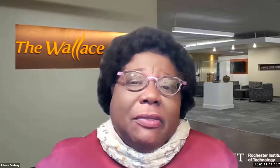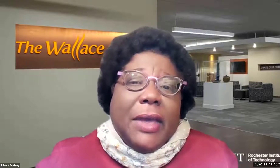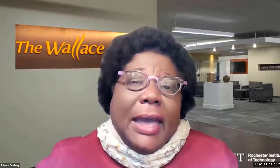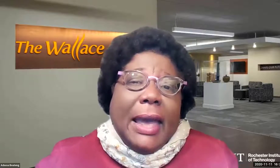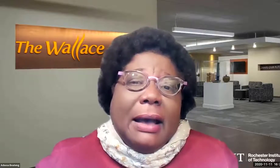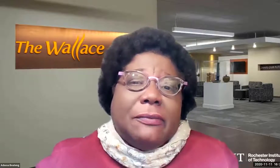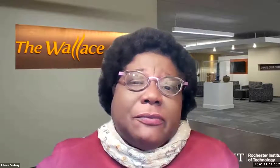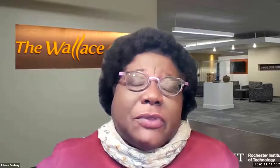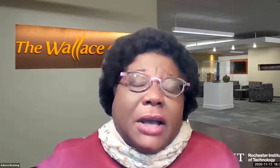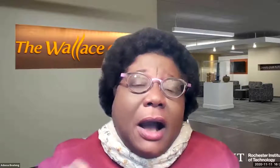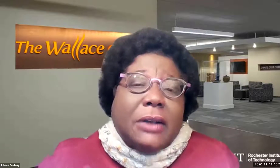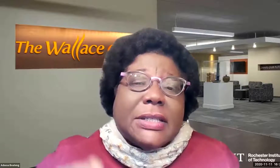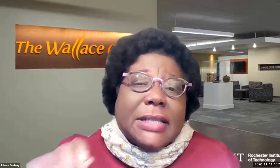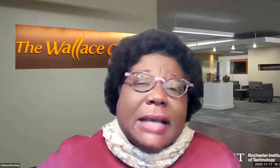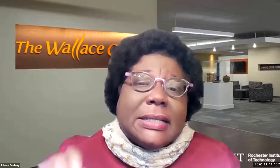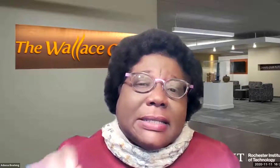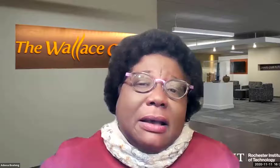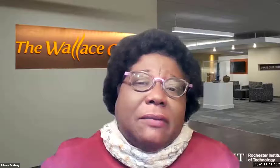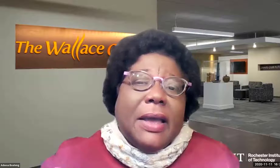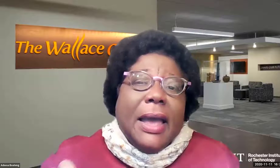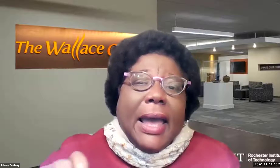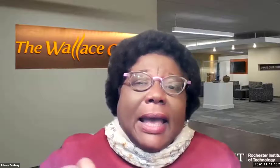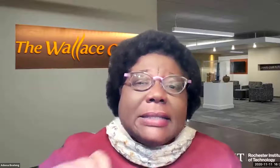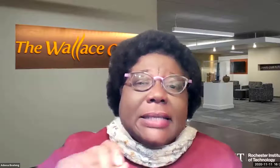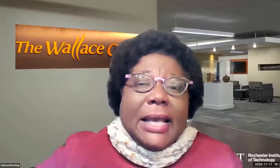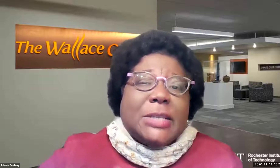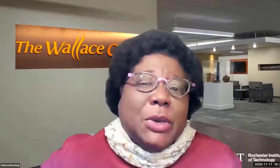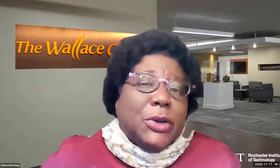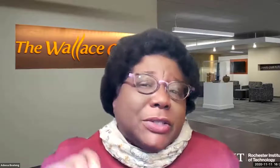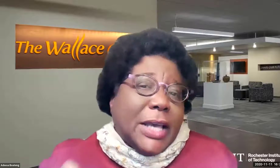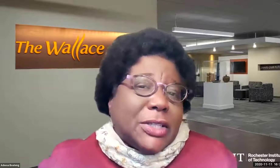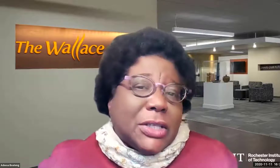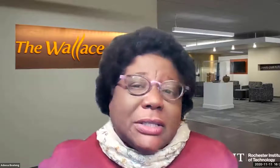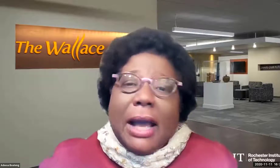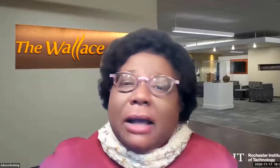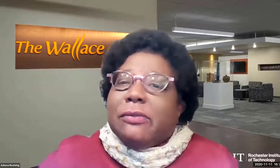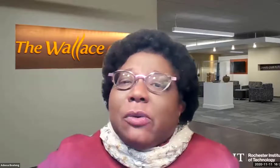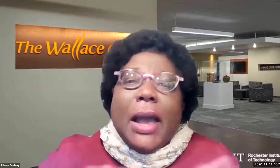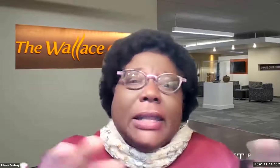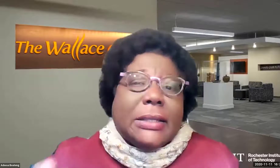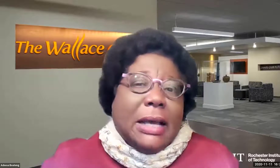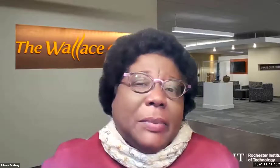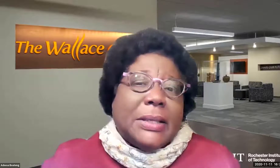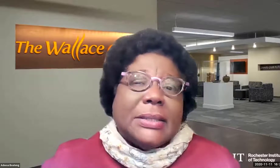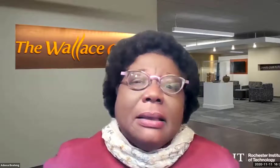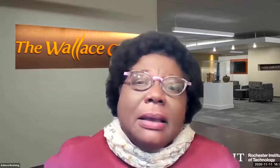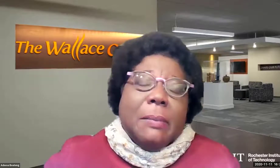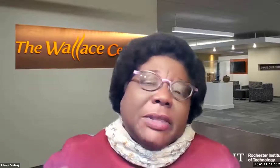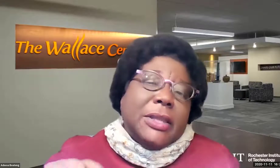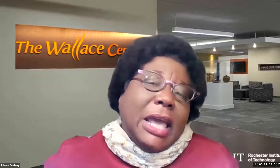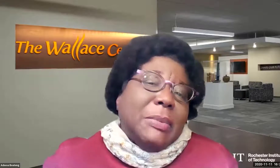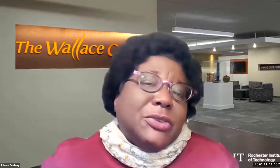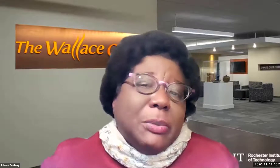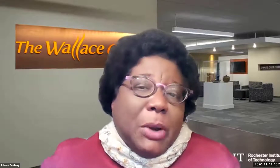Adwoa Boateng: They have the cause of size itself has guest speaker sessions on a variety of topics within the chemistry department to